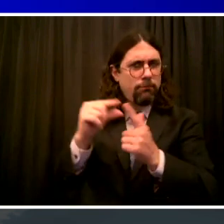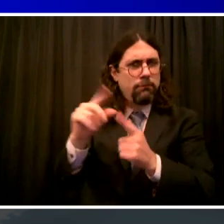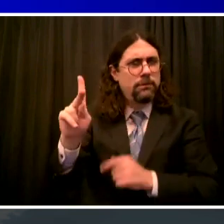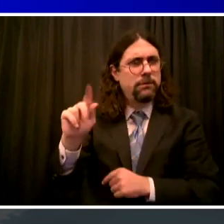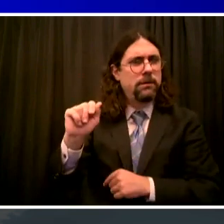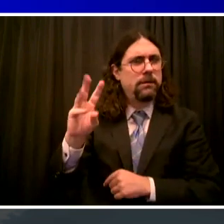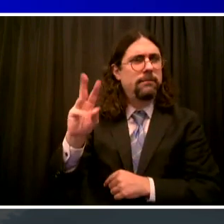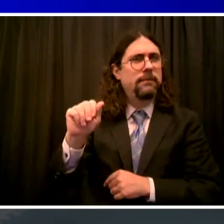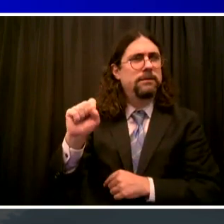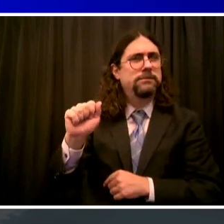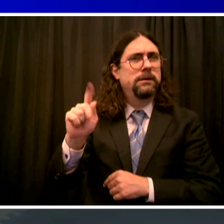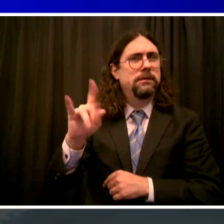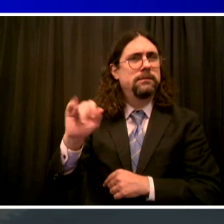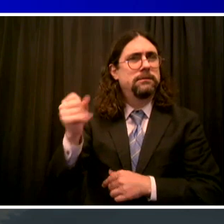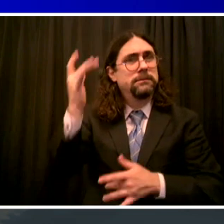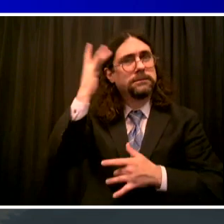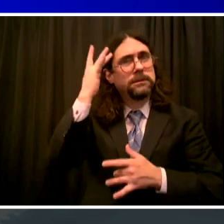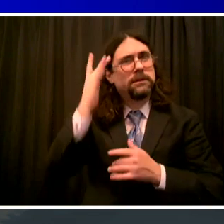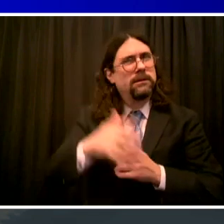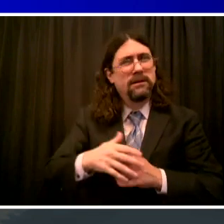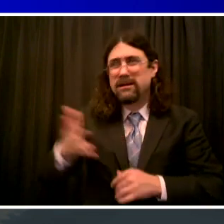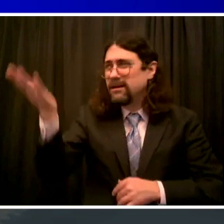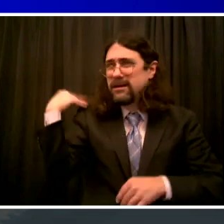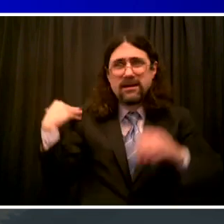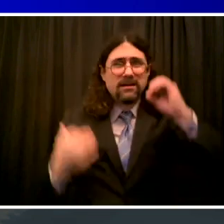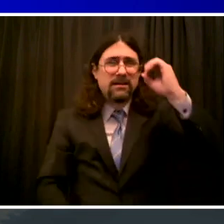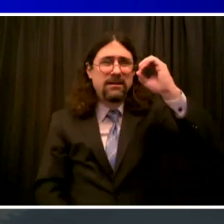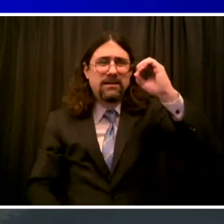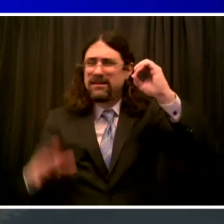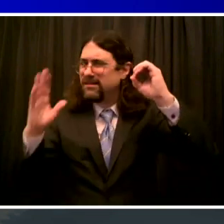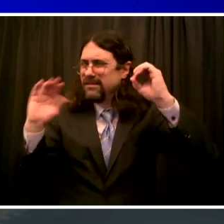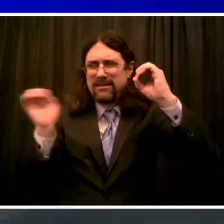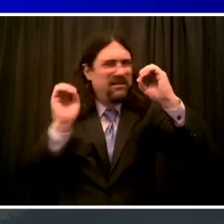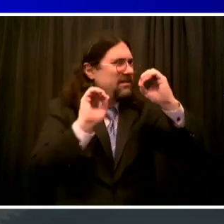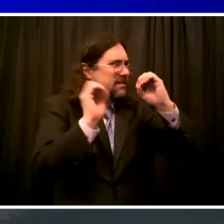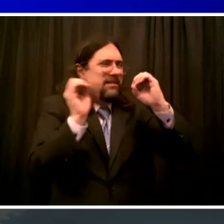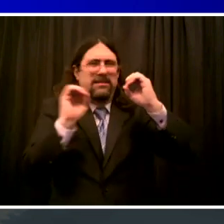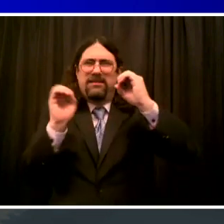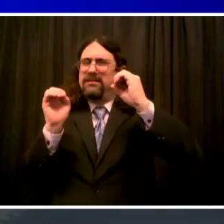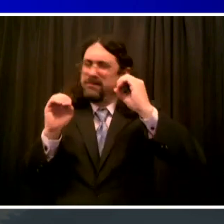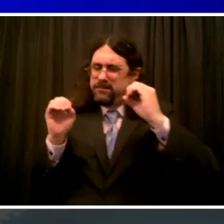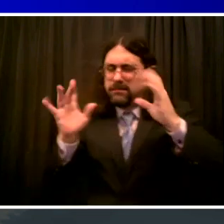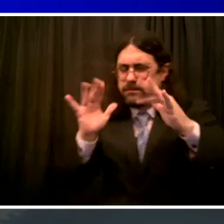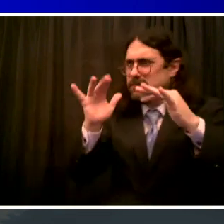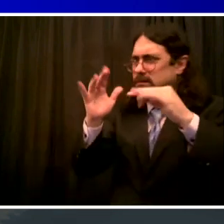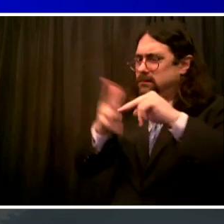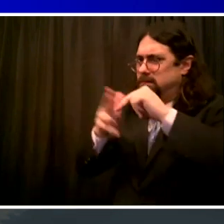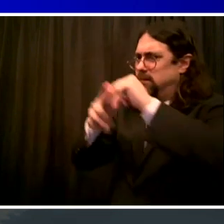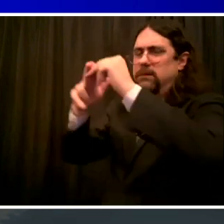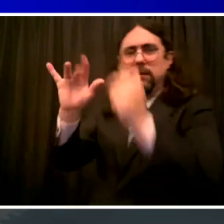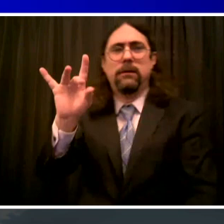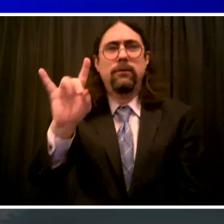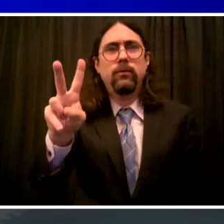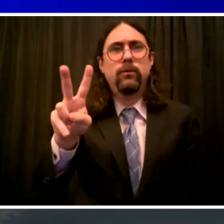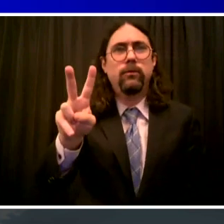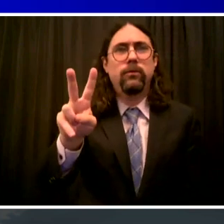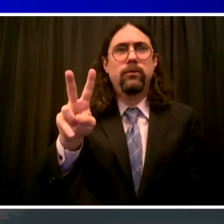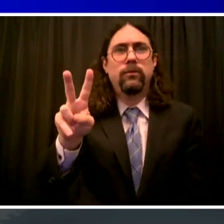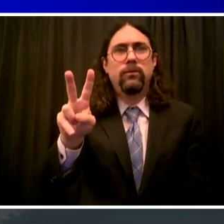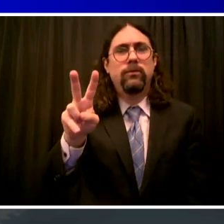FROM A POINT WHERE WE HAD LITERALLY NO ACKNOWLEDGEMENT OF THIS PROBLEM, BAUECSE HEAL TH